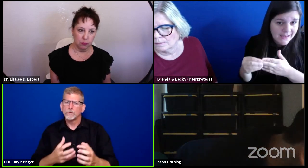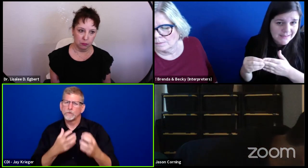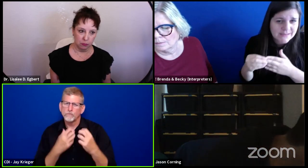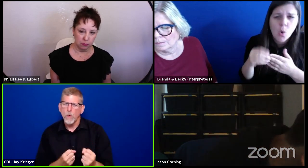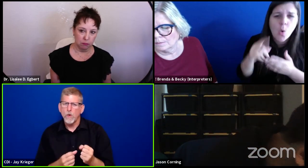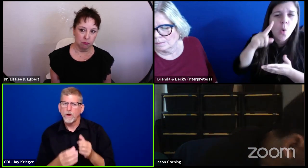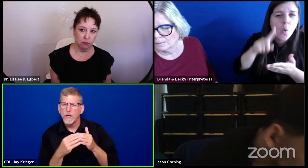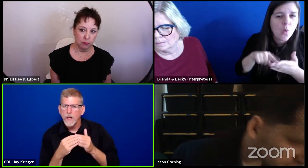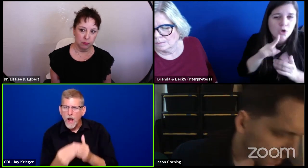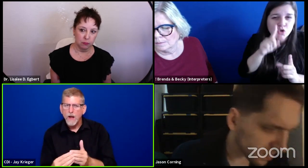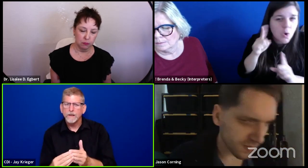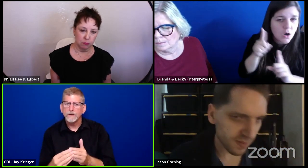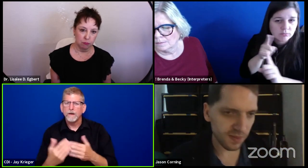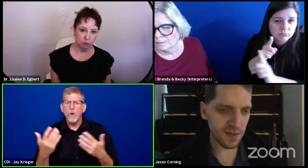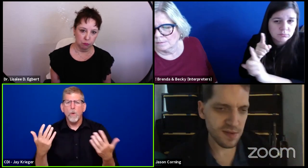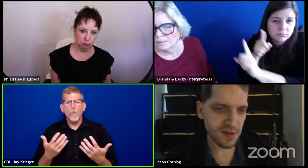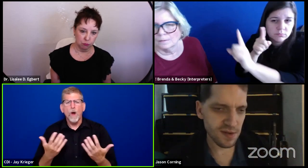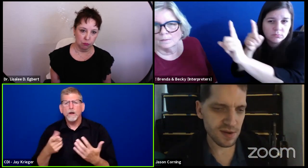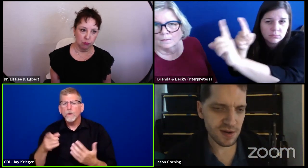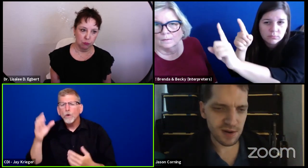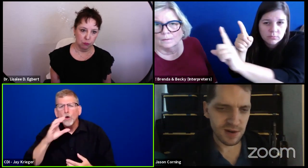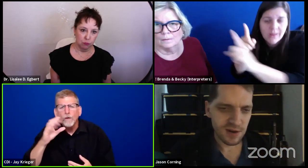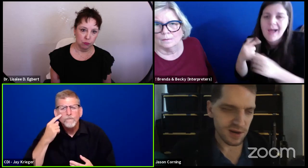Rather than just meeting and meeting and meeting.